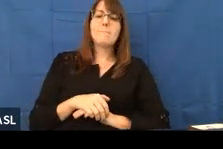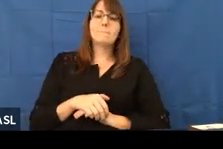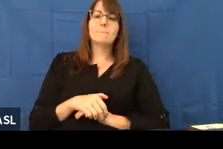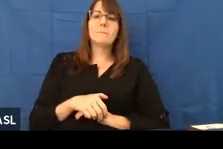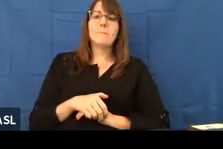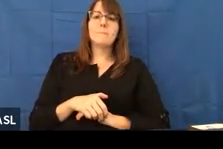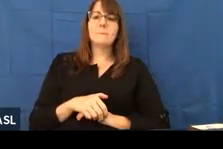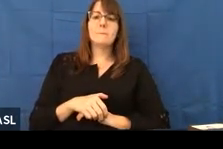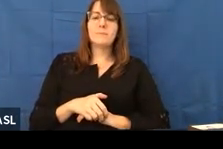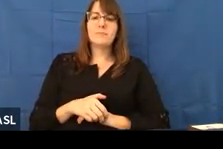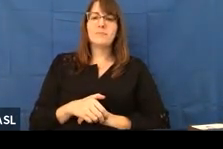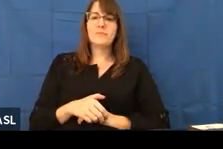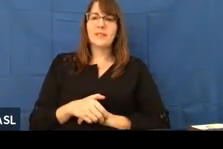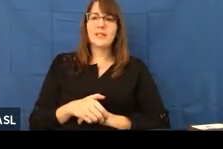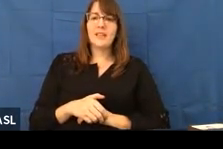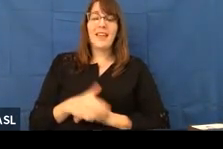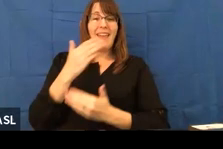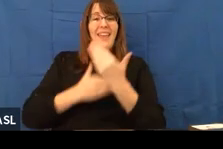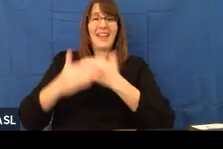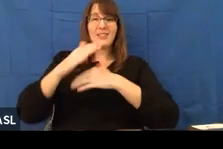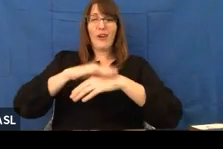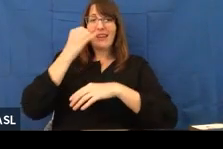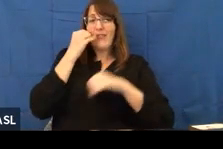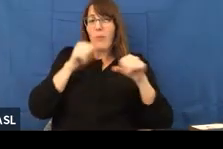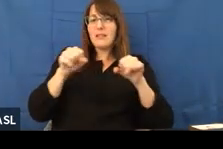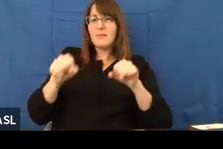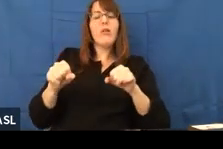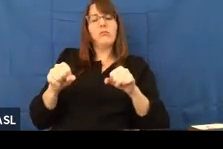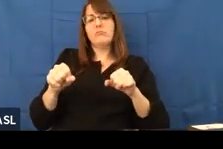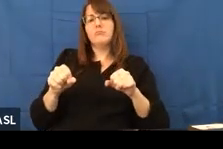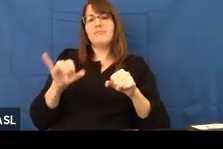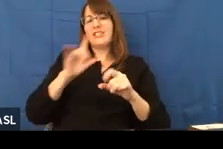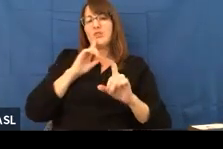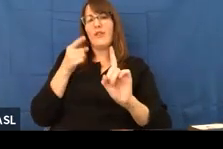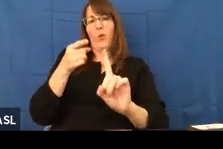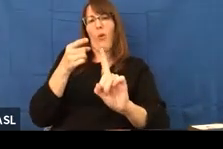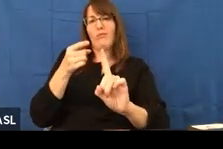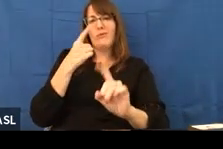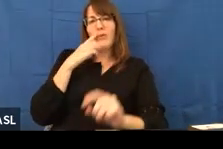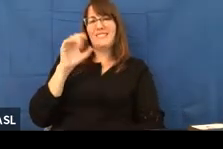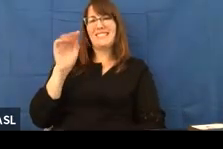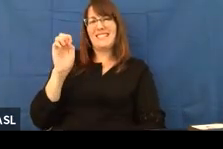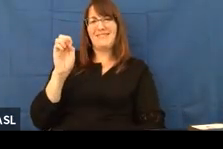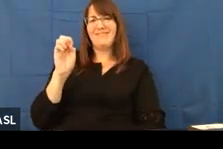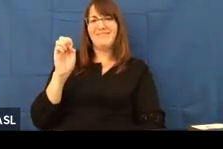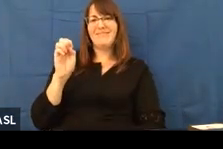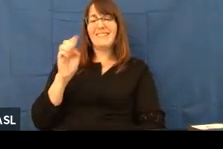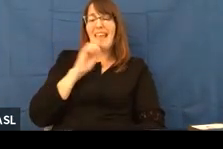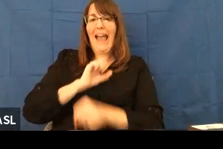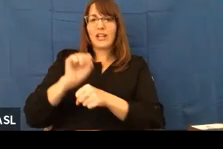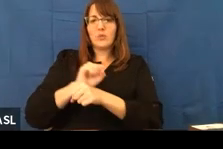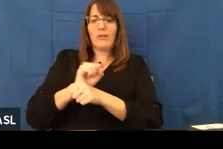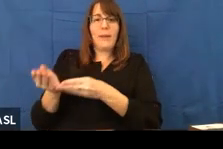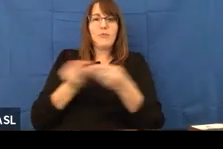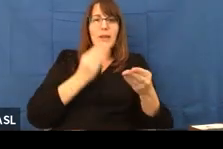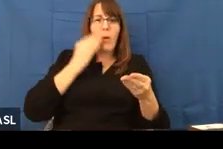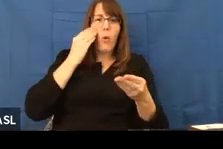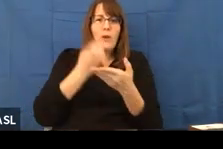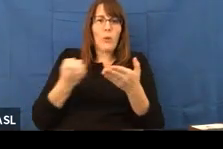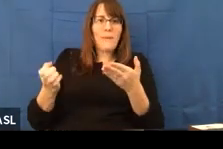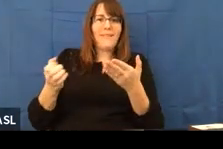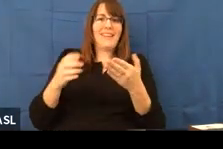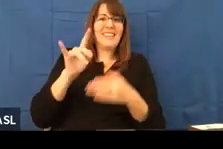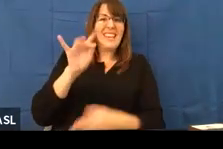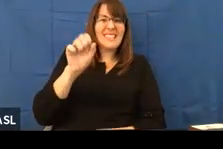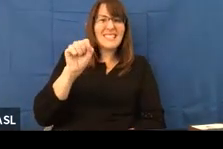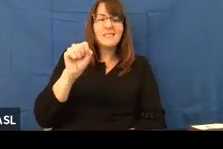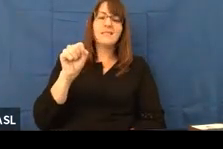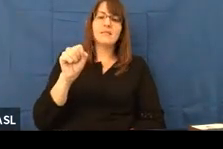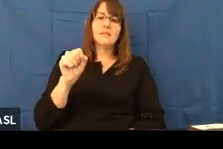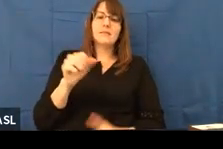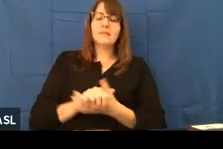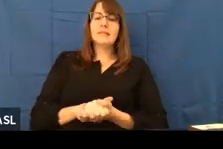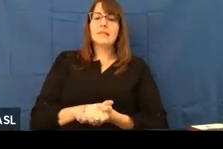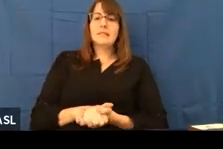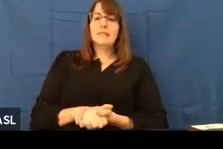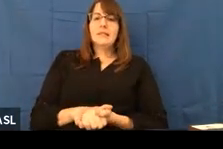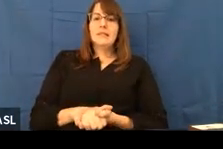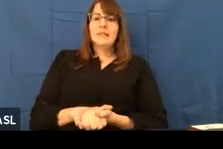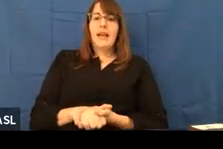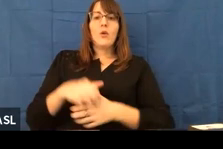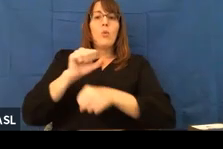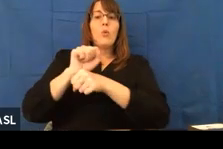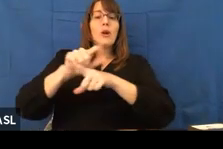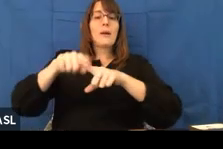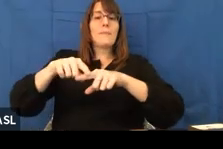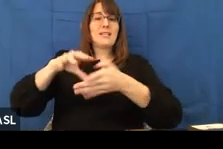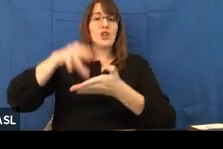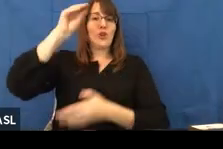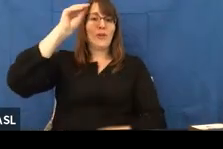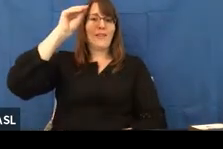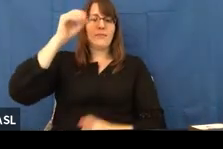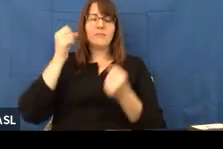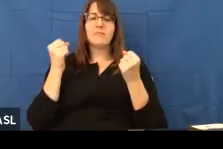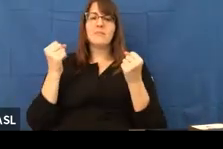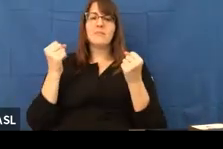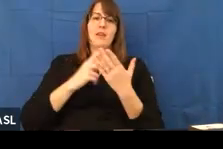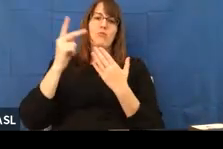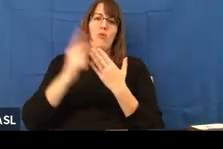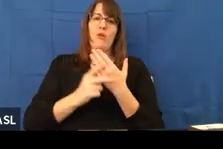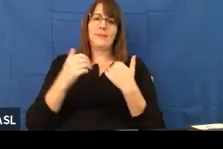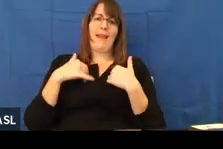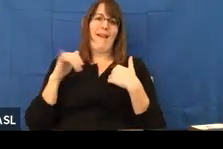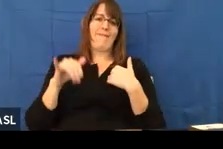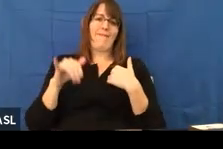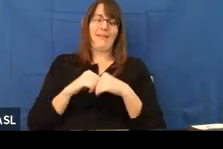Jewyl Alderson Clarke, SDCOE: Wherever you can incorporate hands on activities we know that's the foundation of CTE learning. So those take home kits are a key piece of that and also incorporate work based learning. There are a lot of programs that have that I know on our STC site. We have begun to